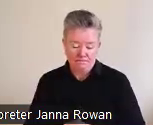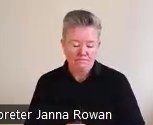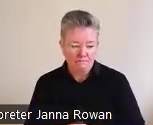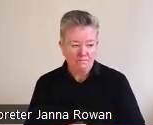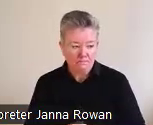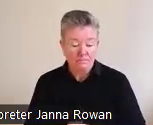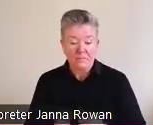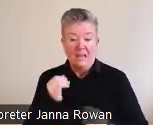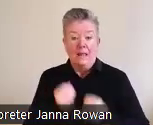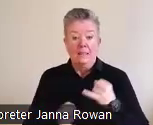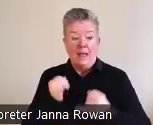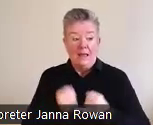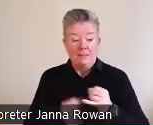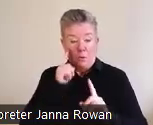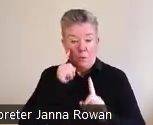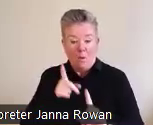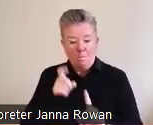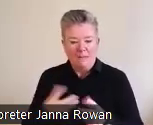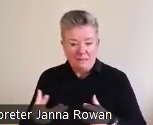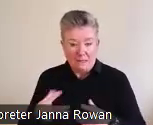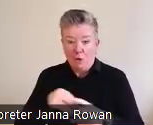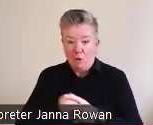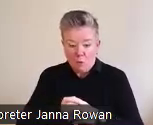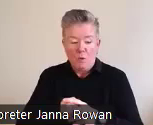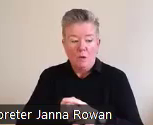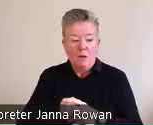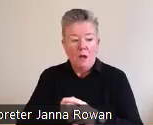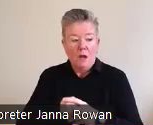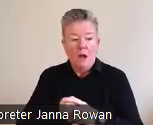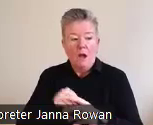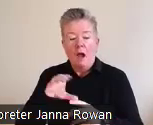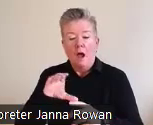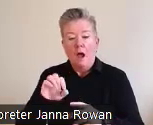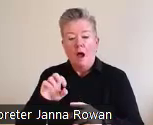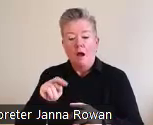And lastly, goals must include conditions or timing.